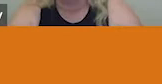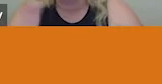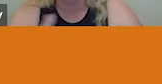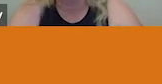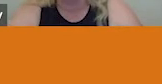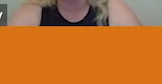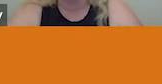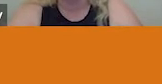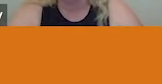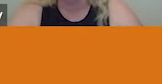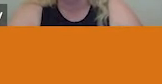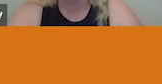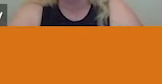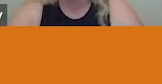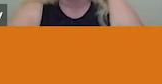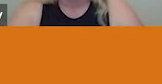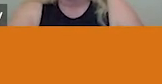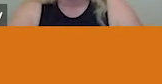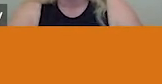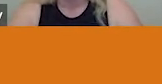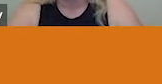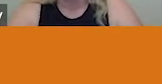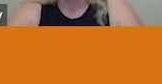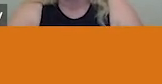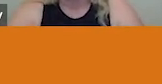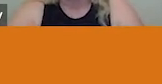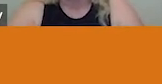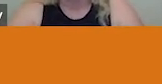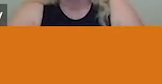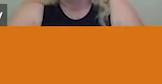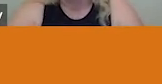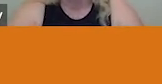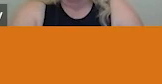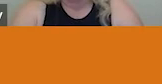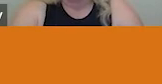I always get something different out of it and that's important too, to have that important.